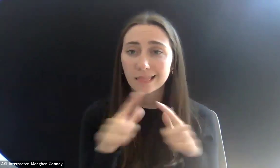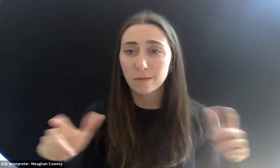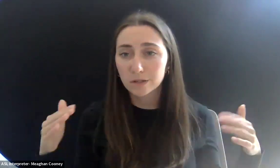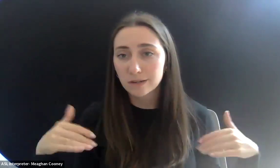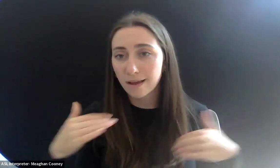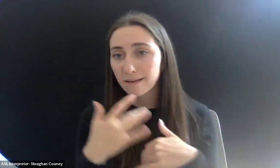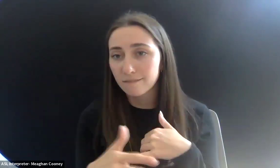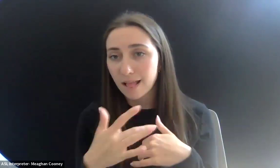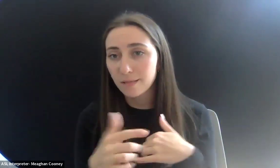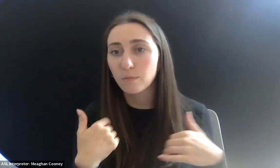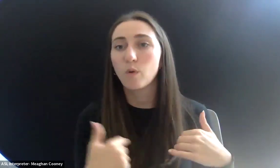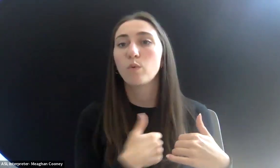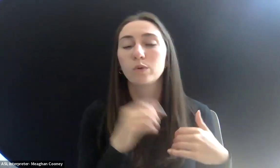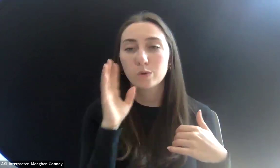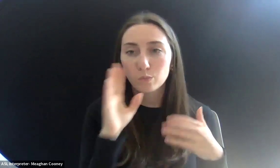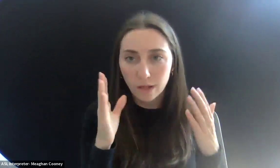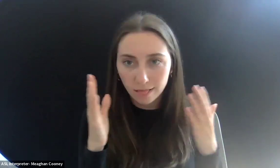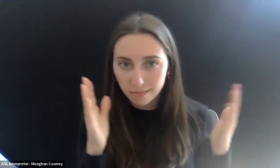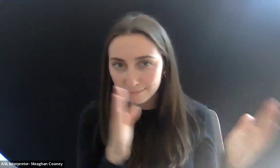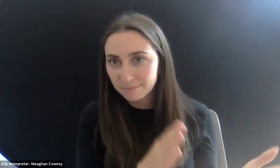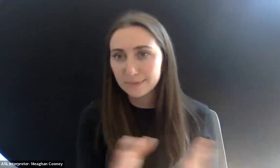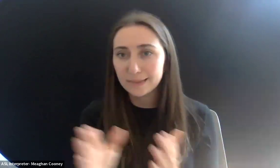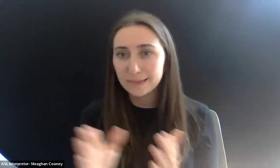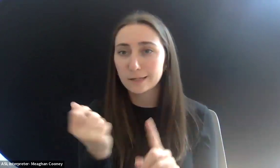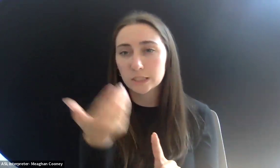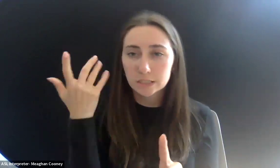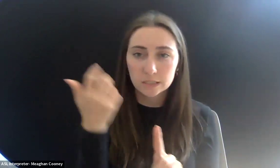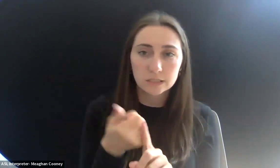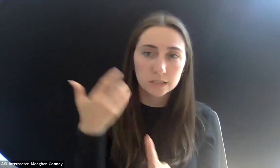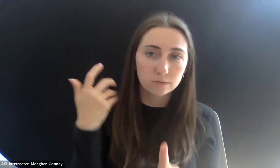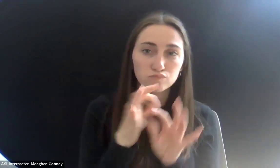We are intending to put that out for comment later in the fall,